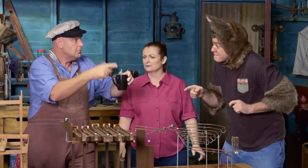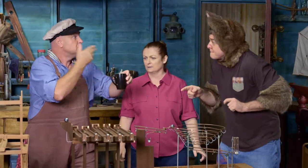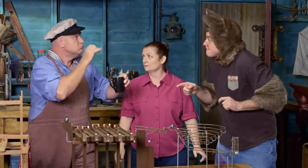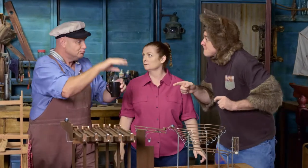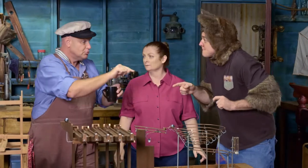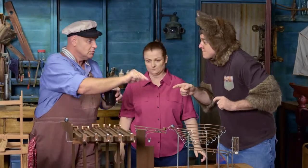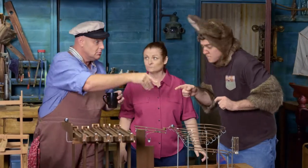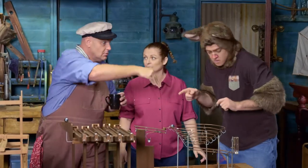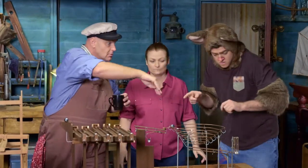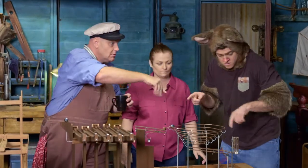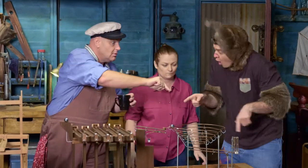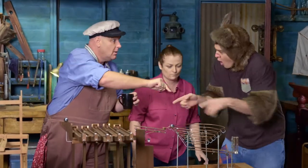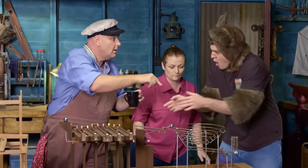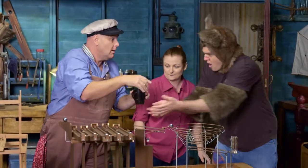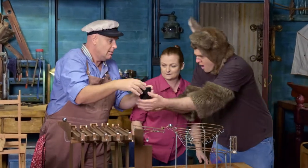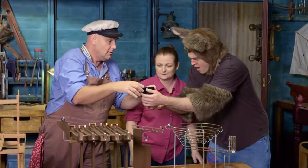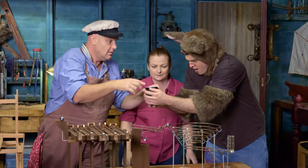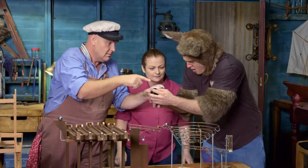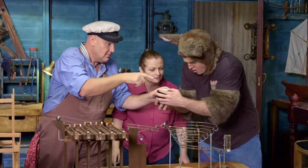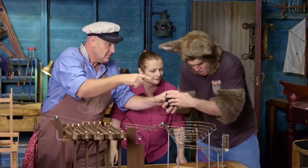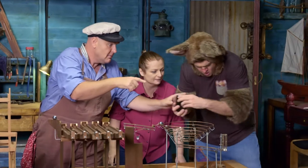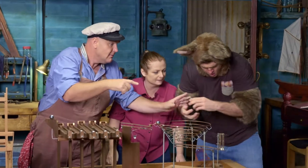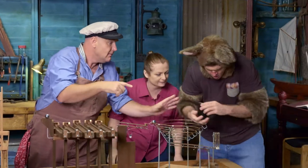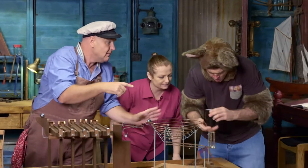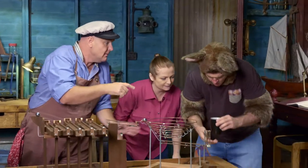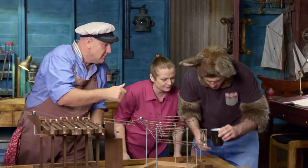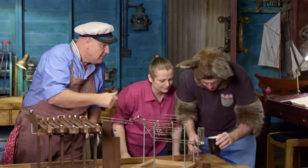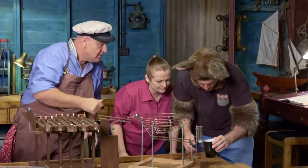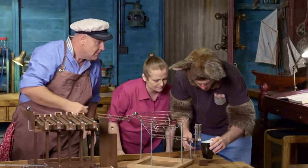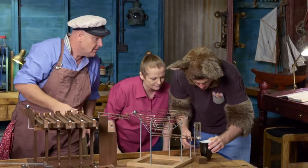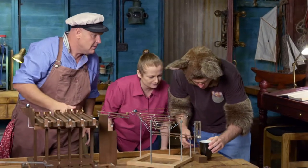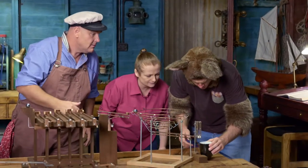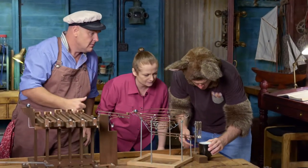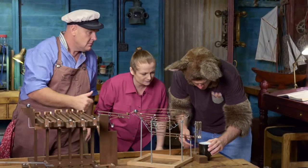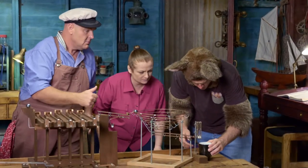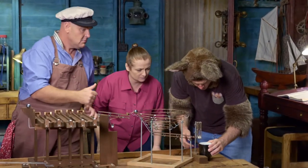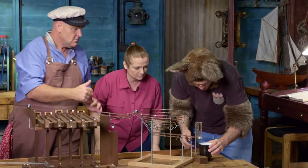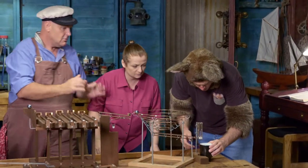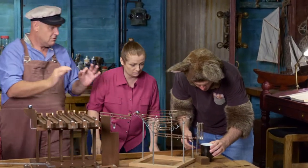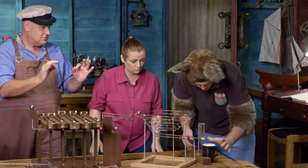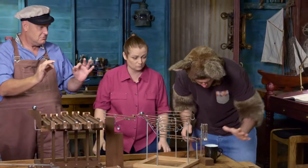Can you please put this down just there? Oh. OK. Hm. Oh.